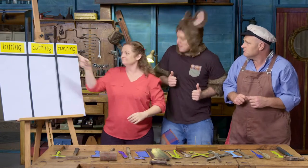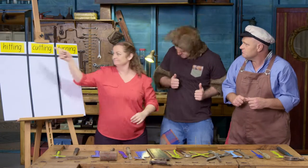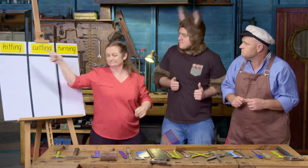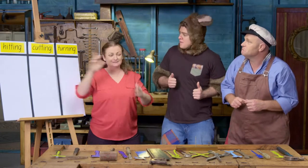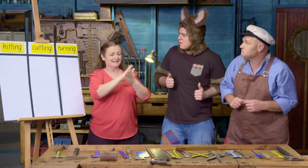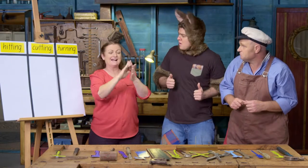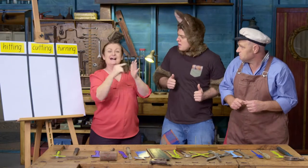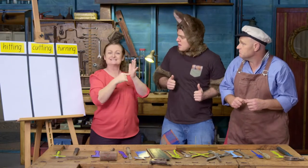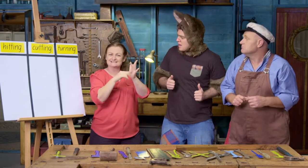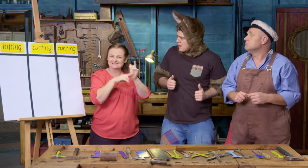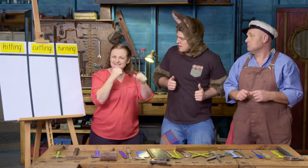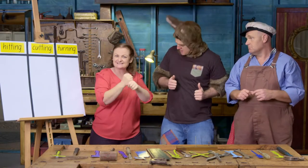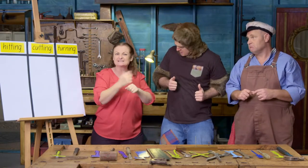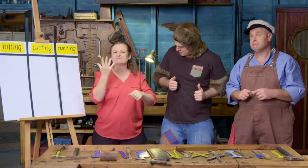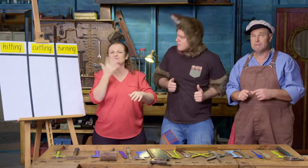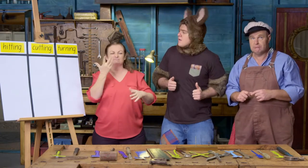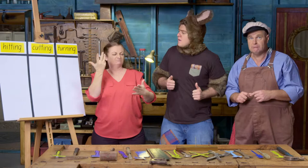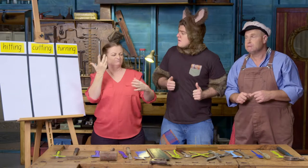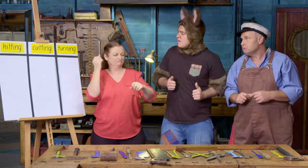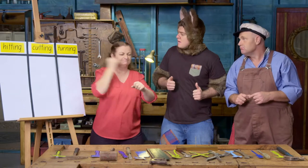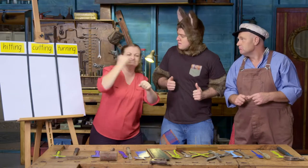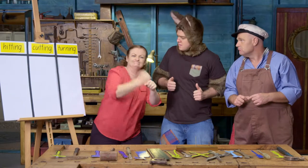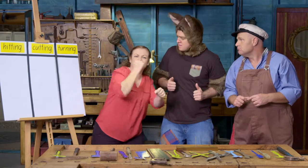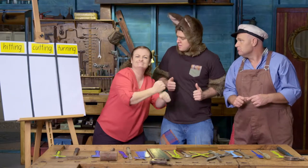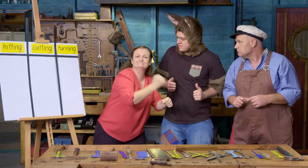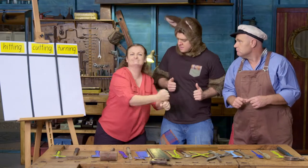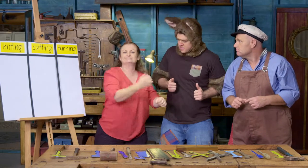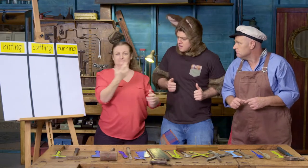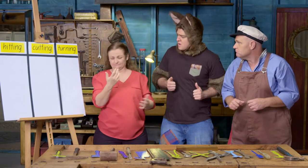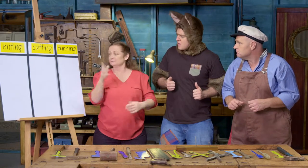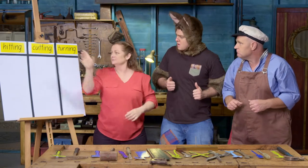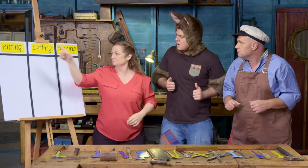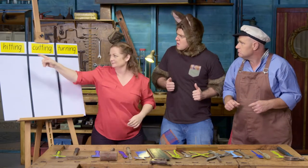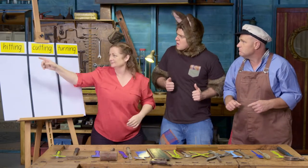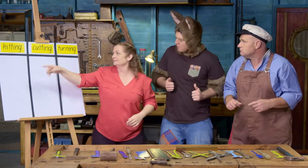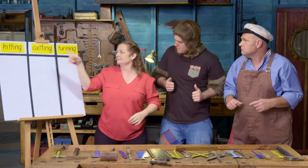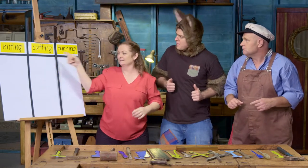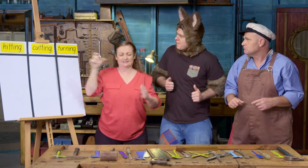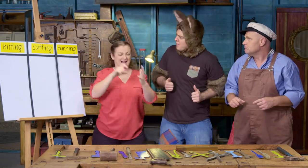The categories are hitting - so things that hit other objects.